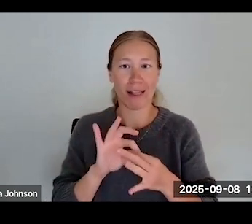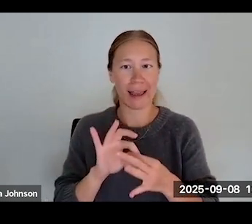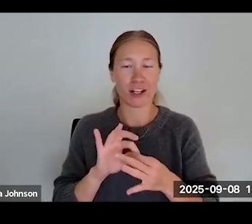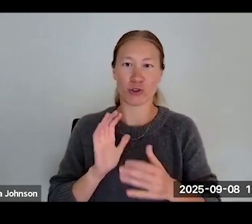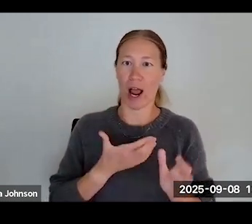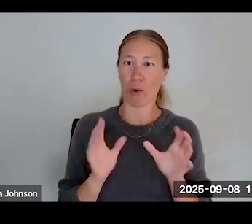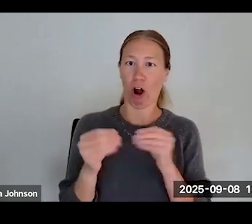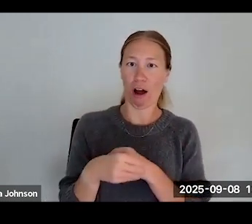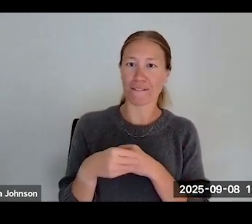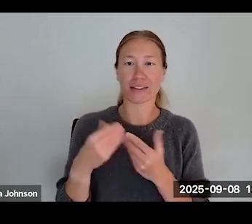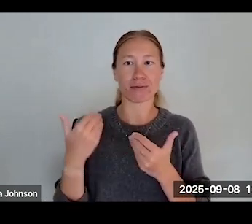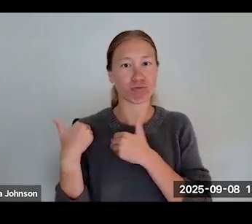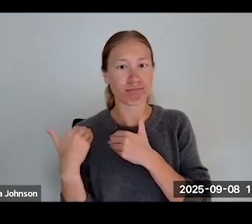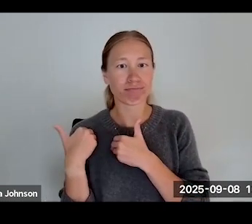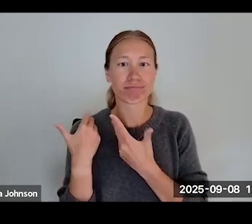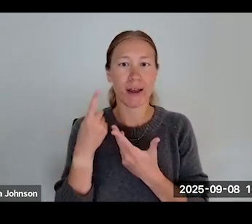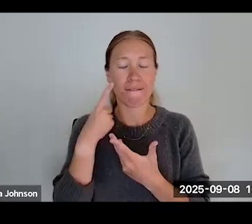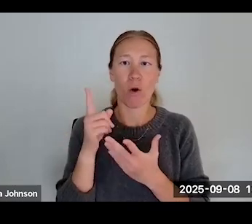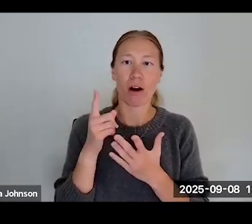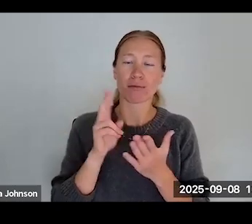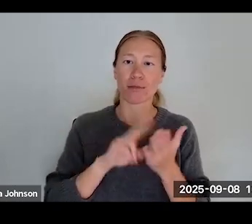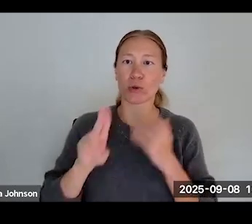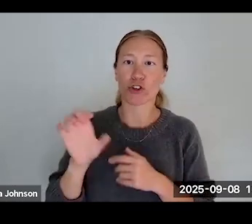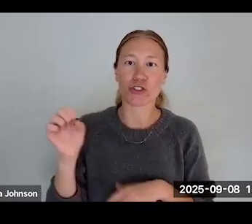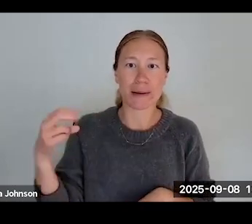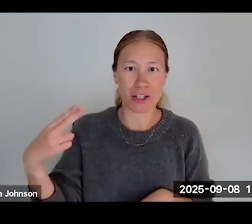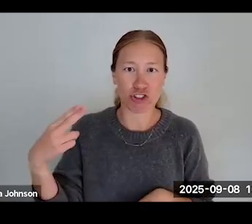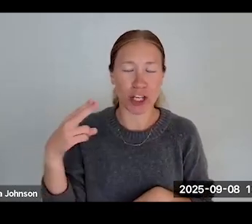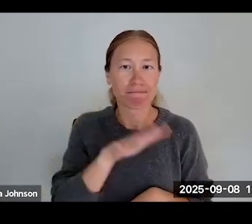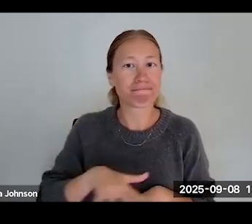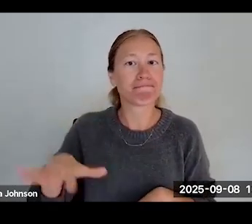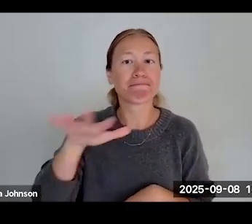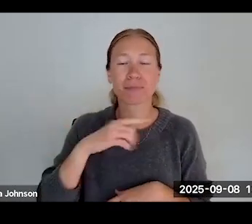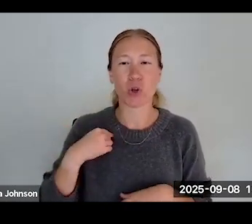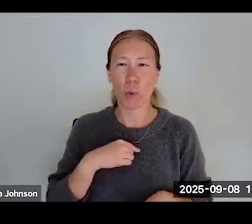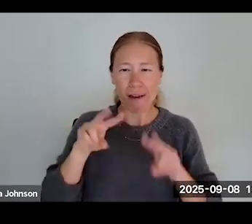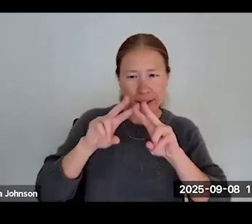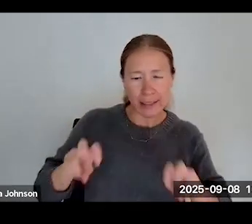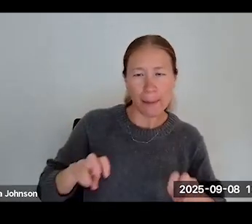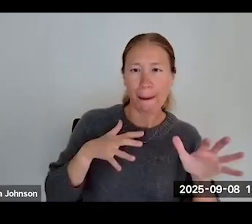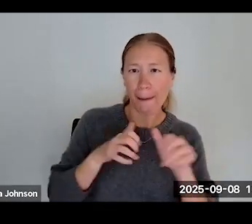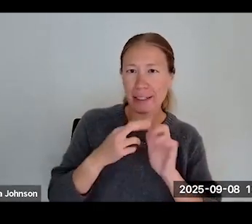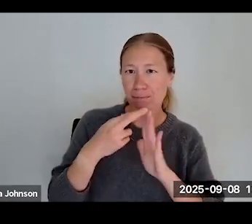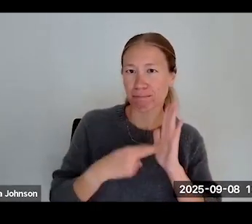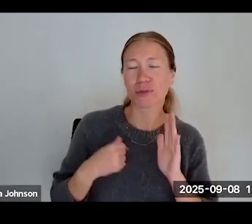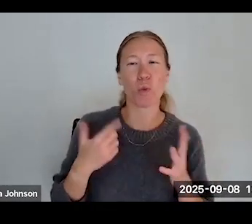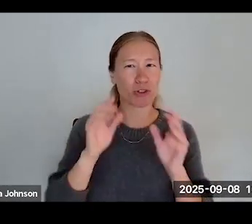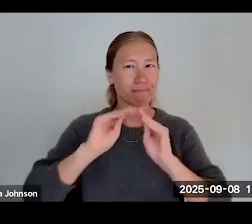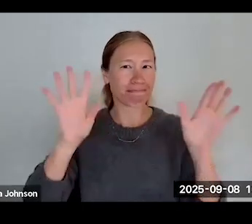in digital accessibility across the university. As we examine the updated regulations, we want to ensure you know how our office can help